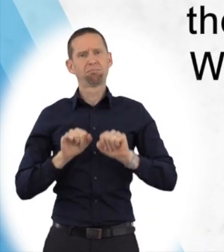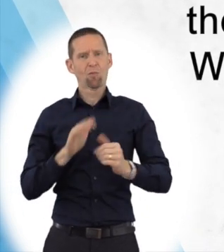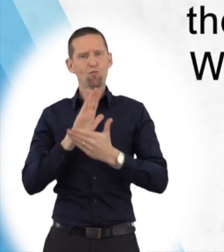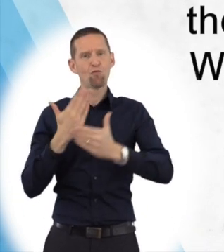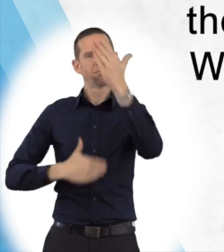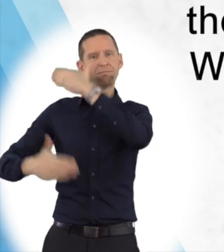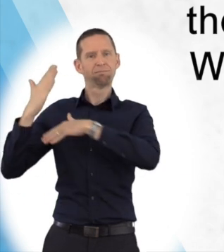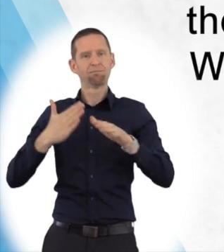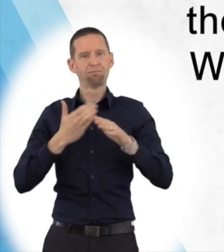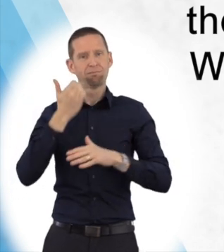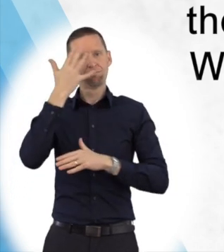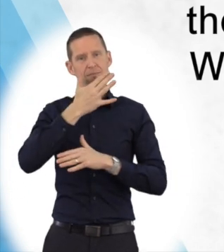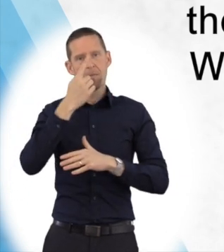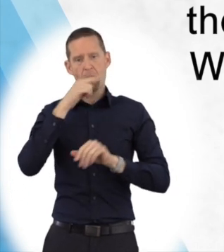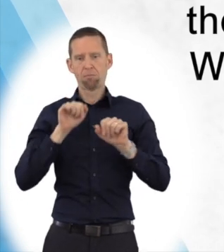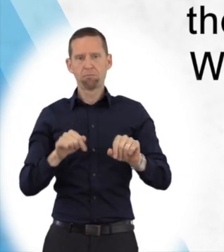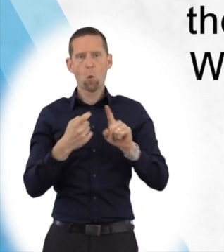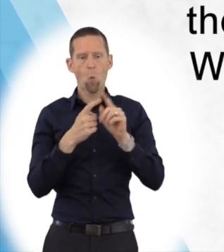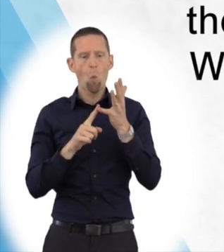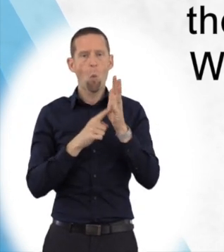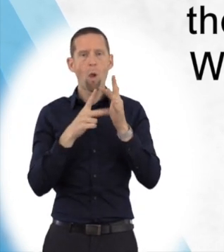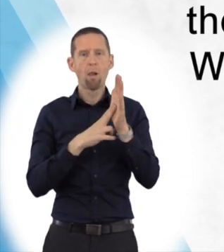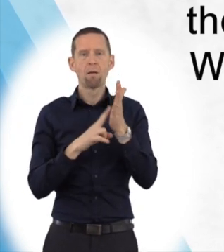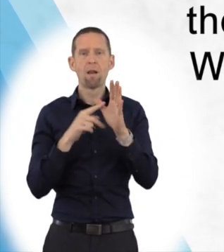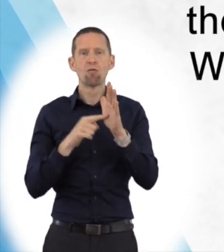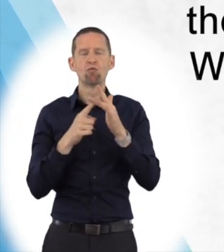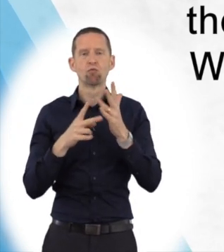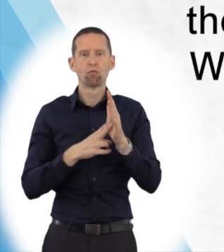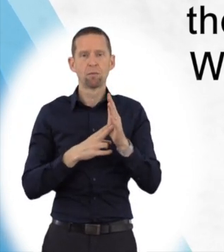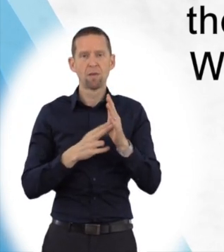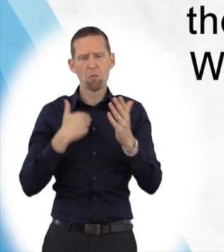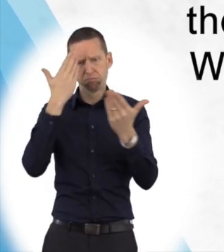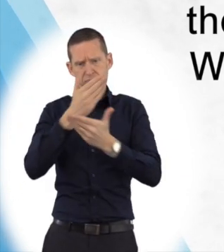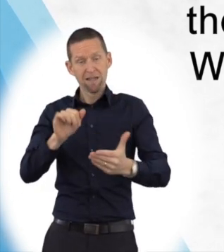the land of the Traditional Owners, the people of the Kulin Nation. We acknowledge their